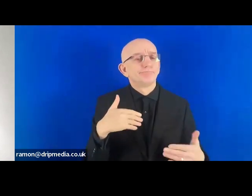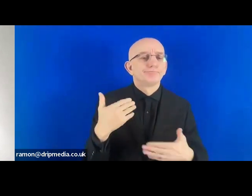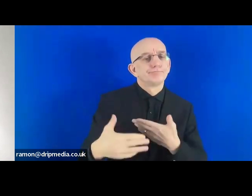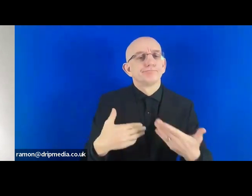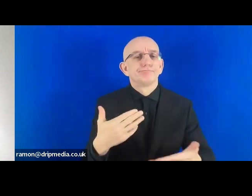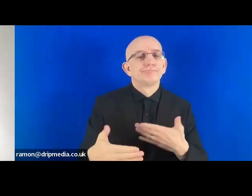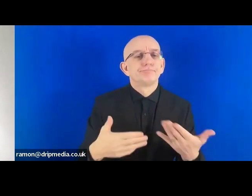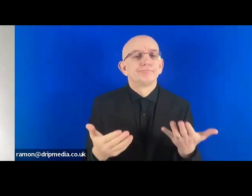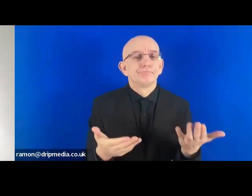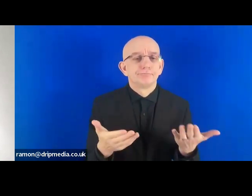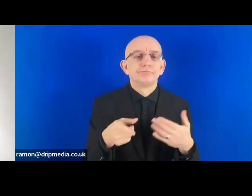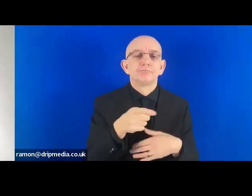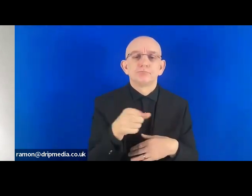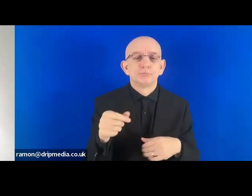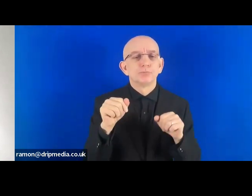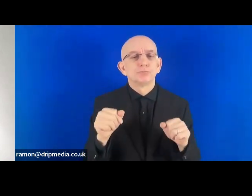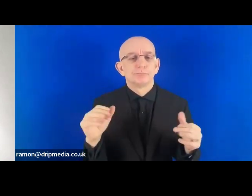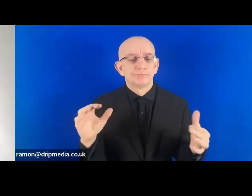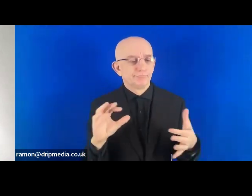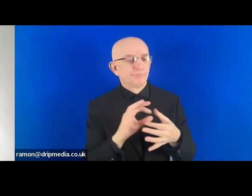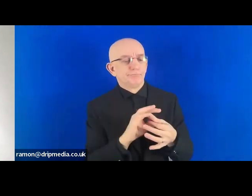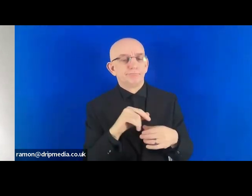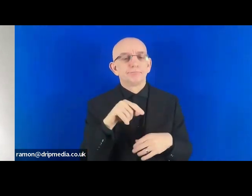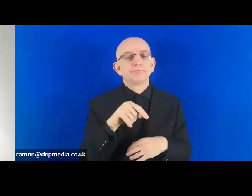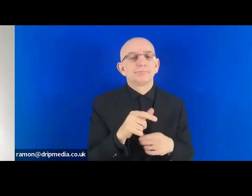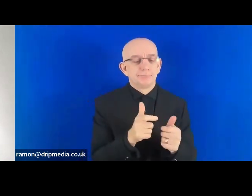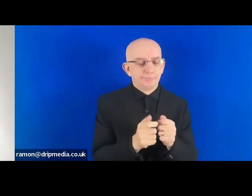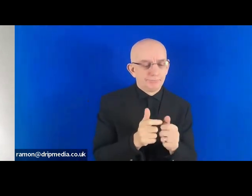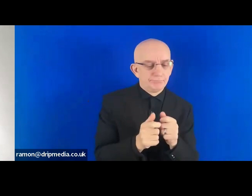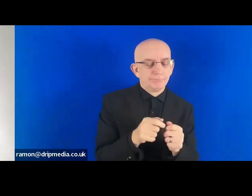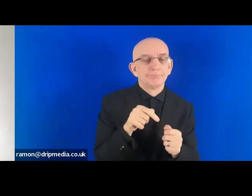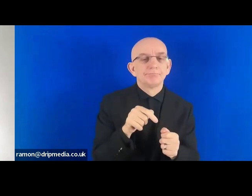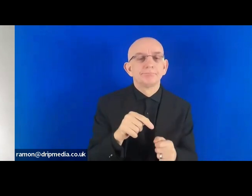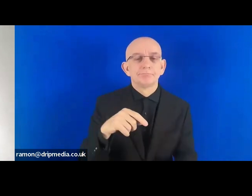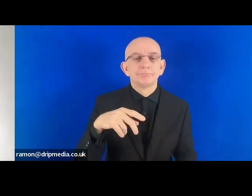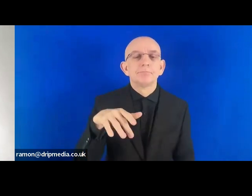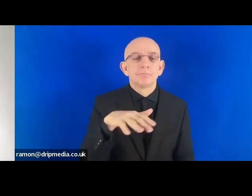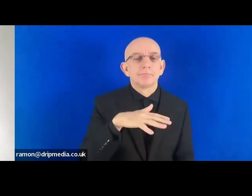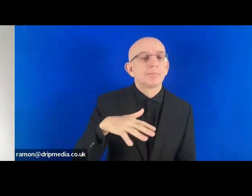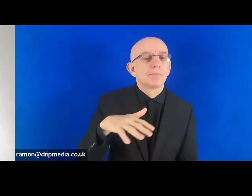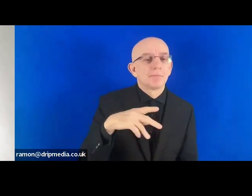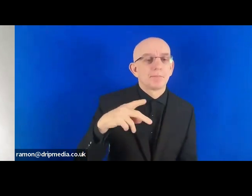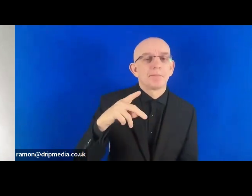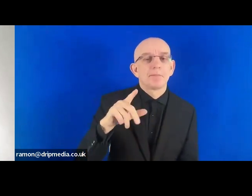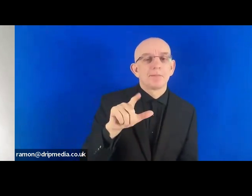Just I'm hoping that I'll be able to match up, your taste in music, but let's see.